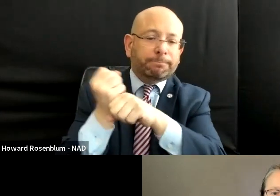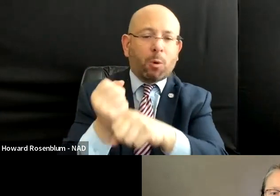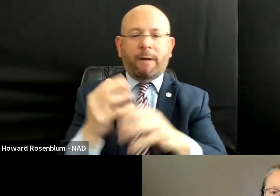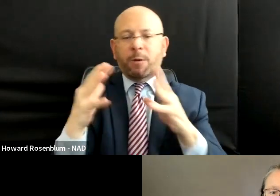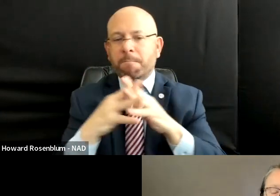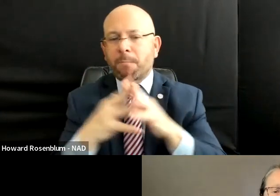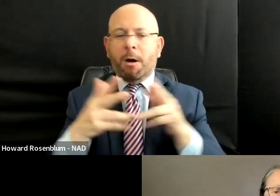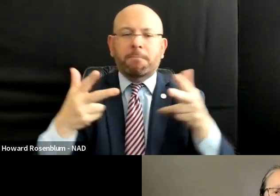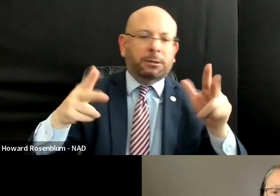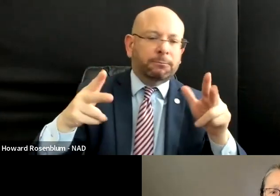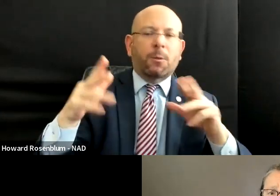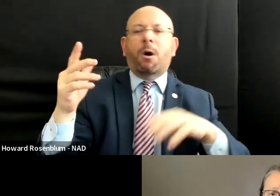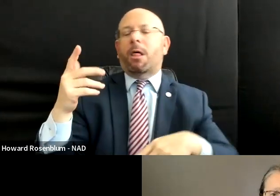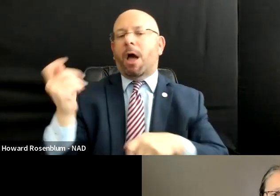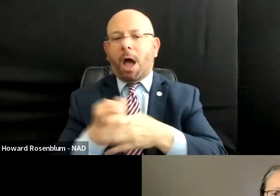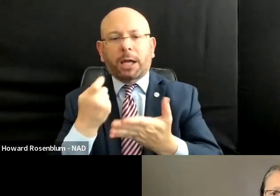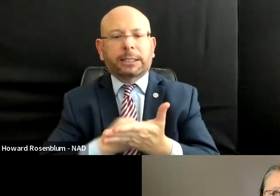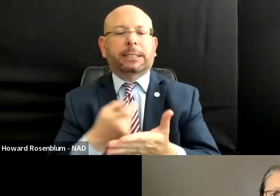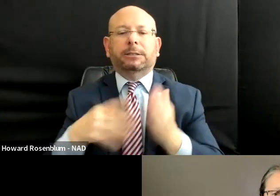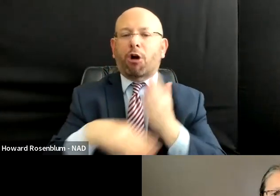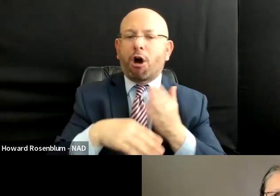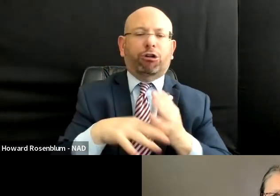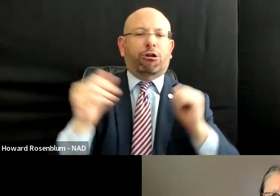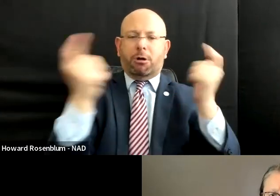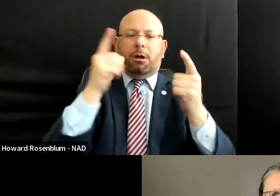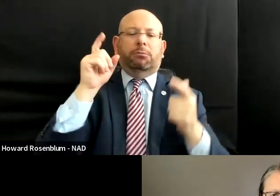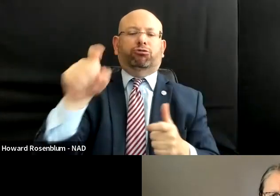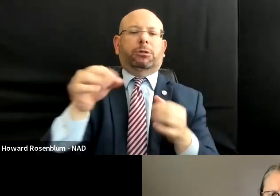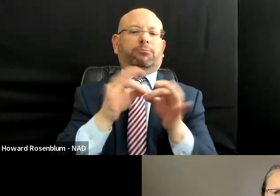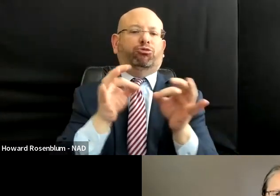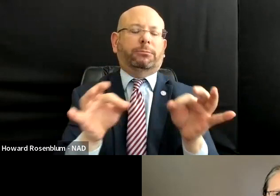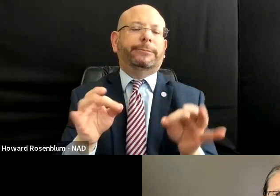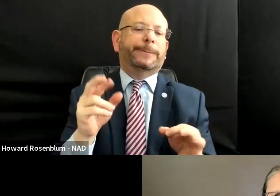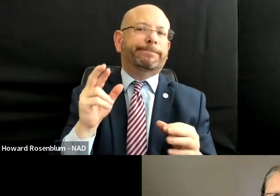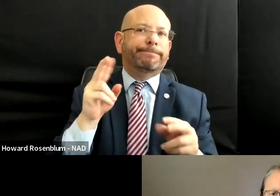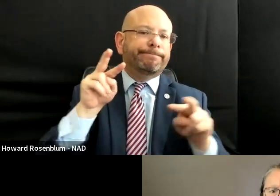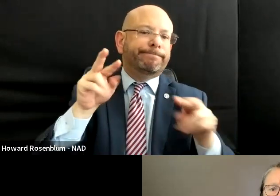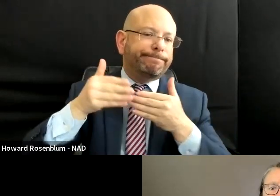Ohio State University in order to provide captioning in